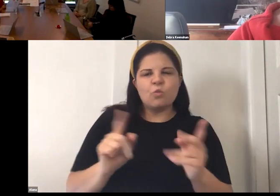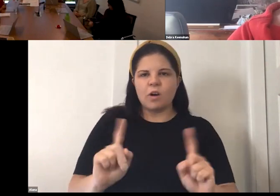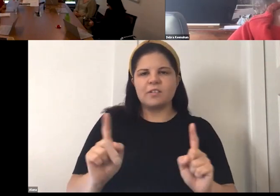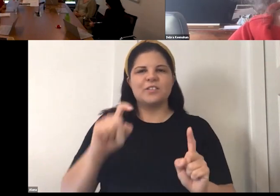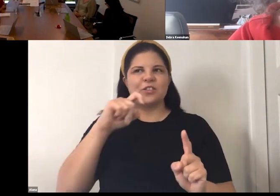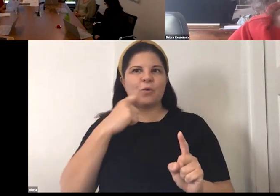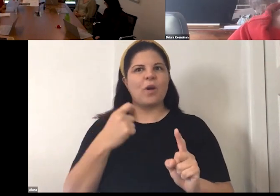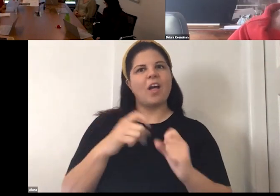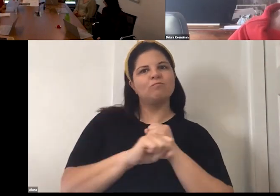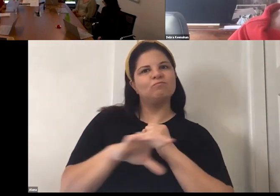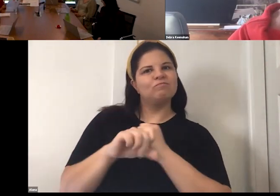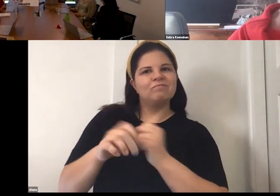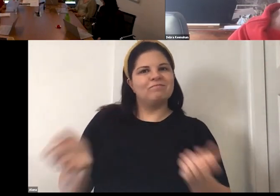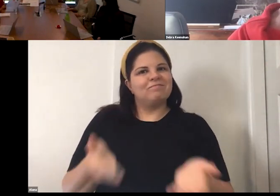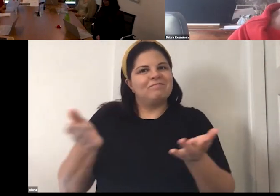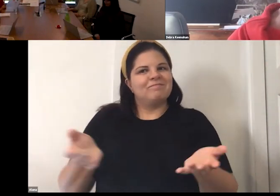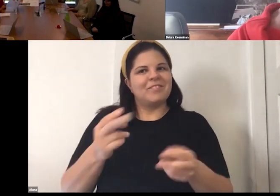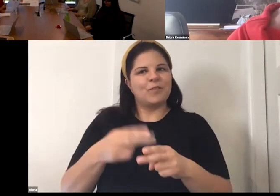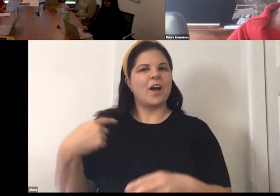for us.